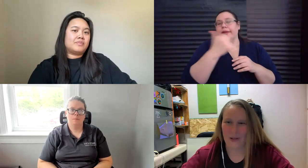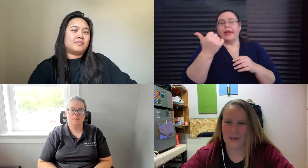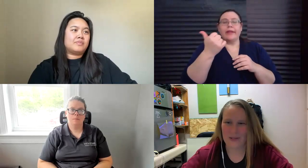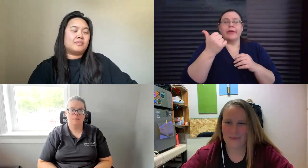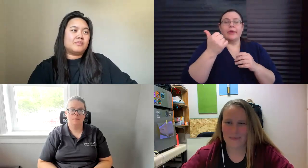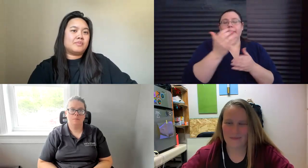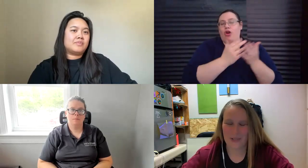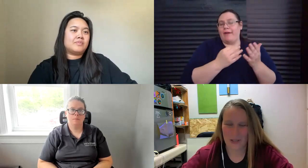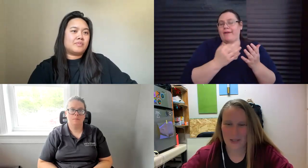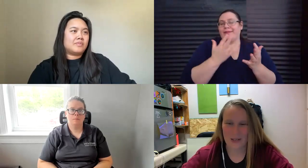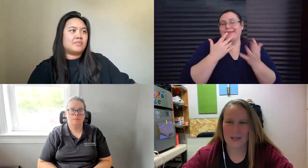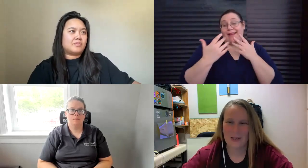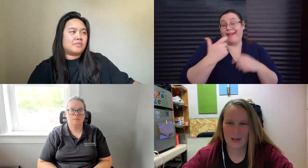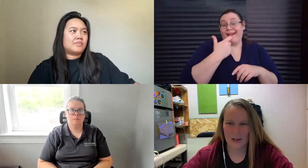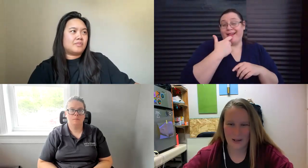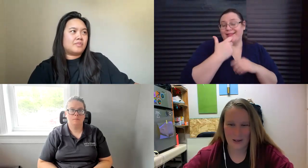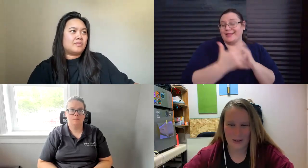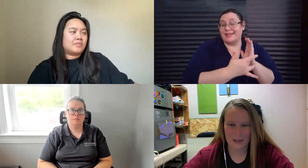glass techniques.